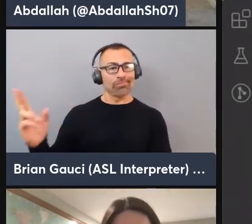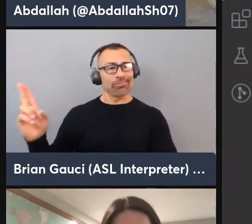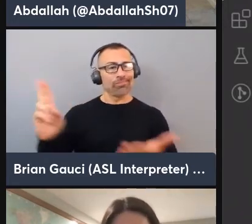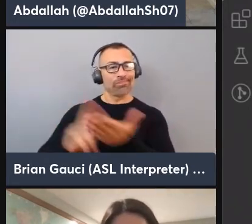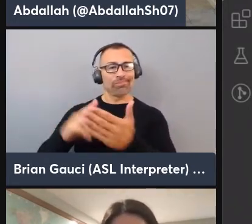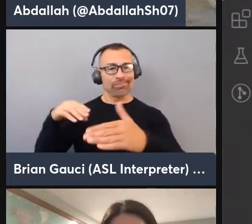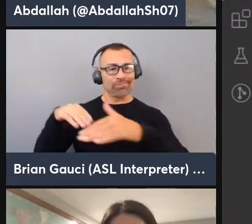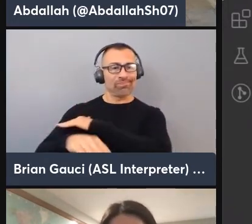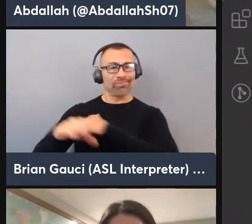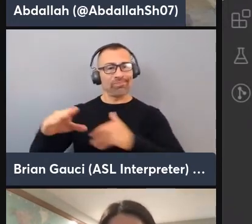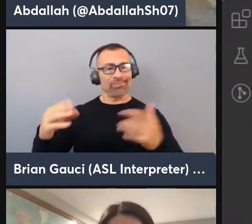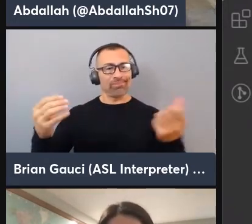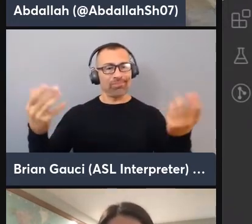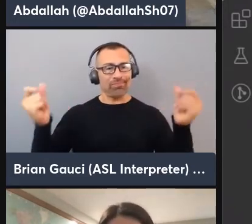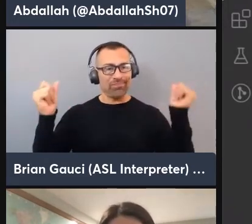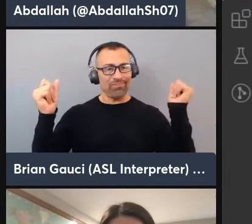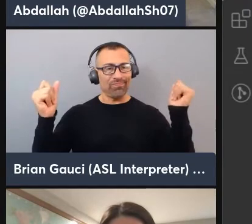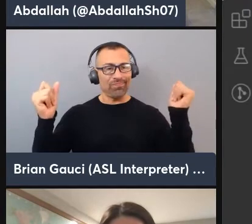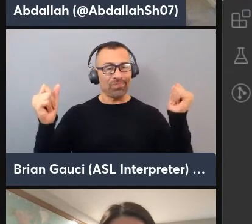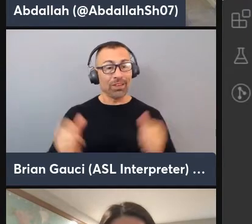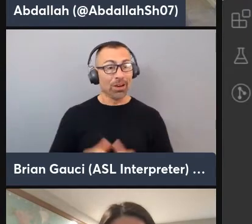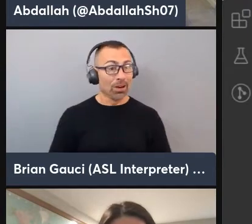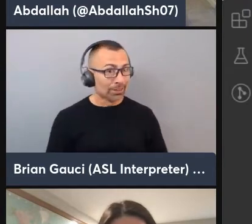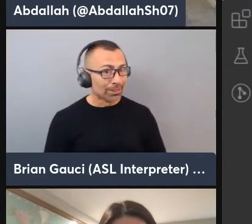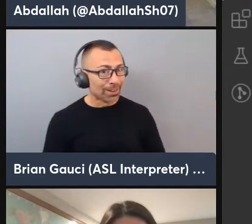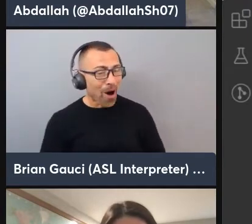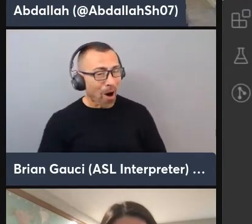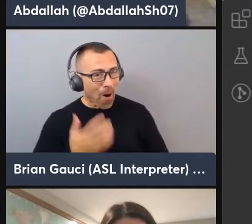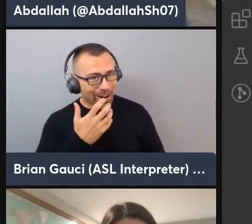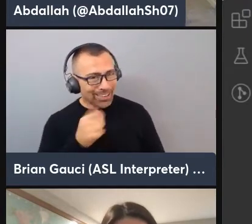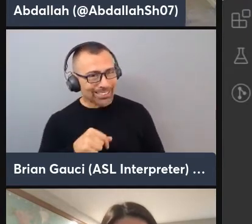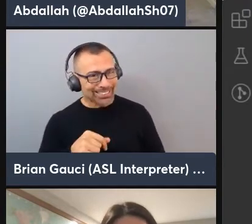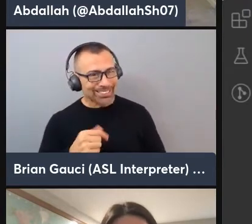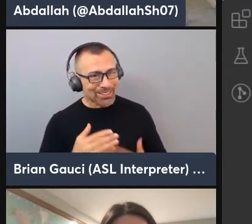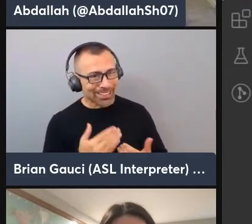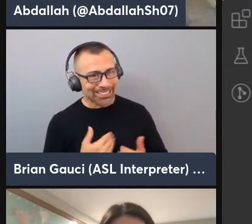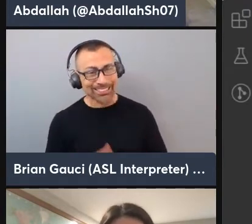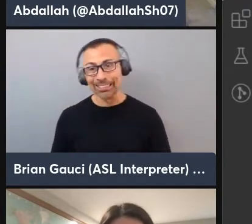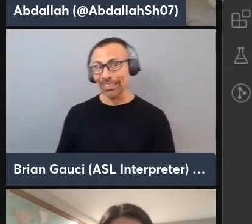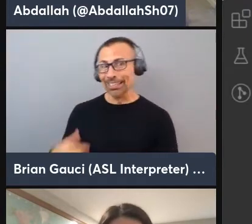Yeah, I'm really happy this went really, really smoothly, but yeah,